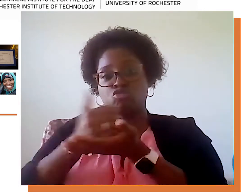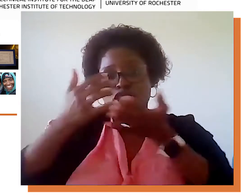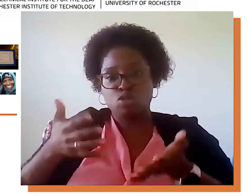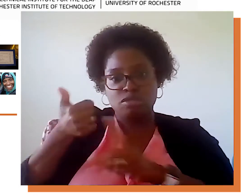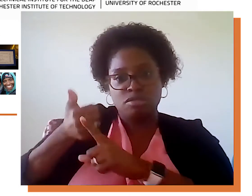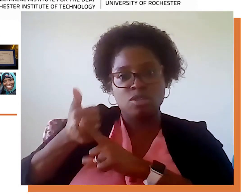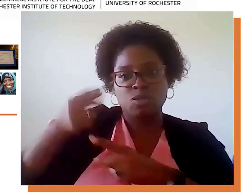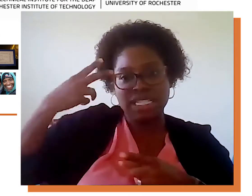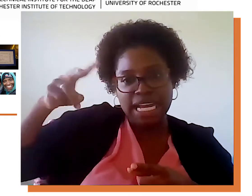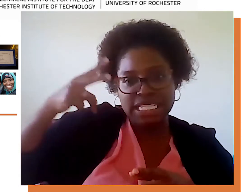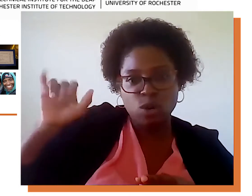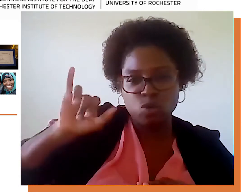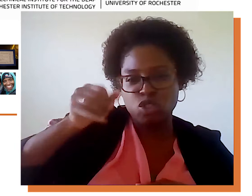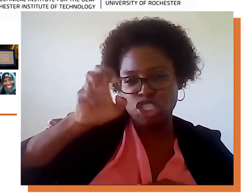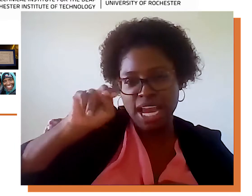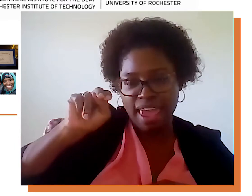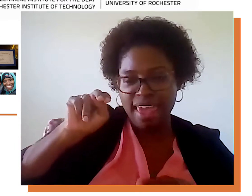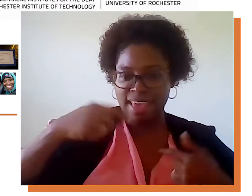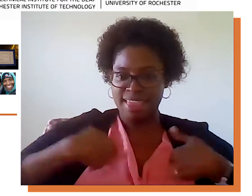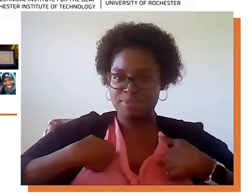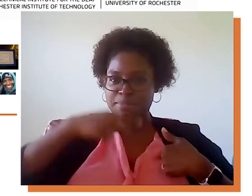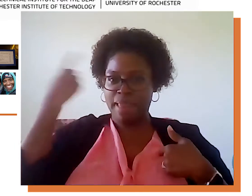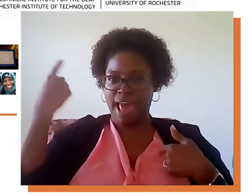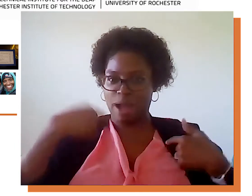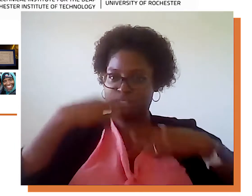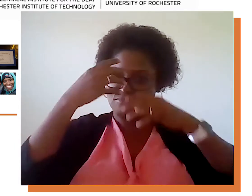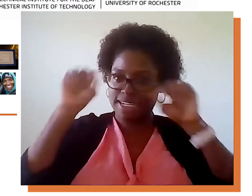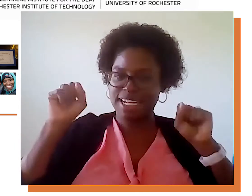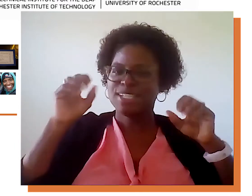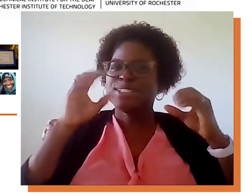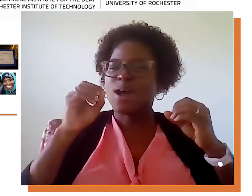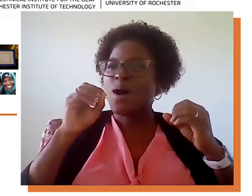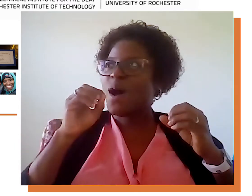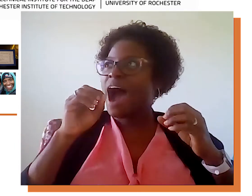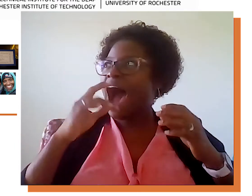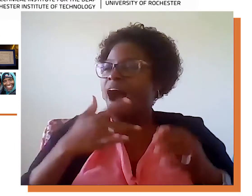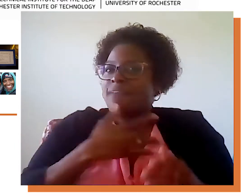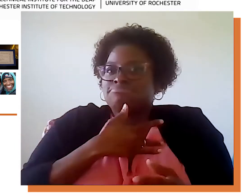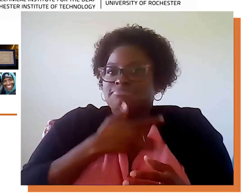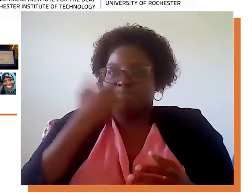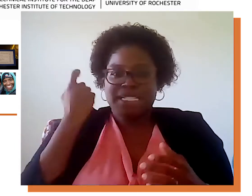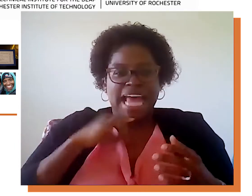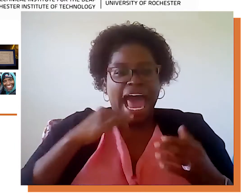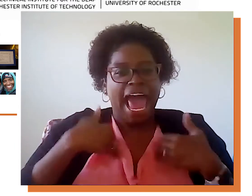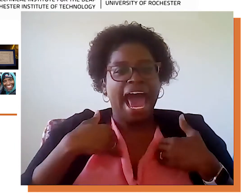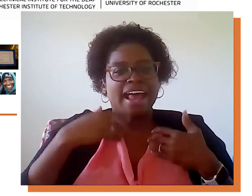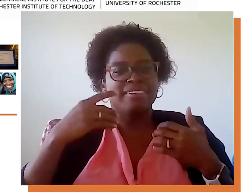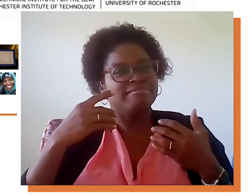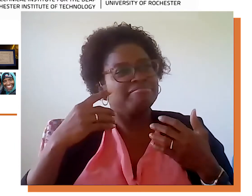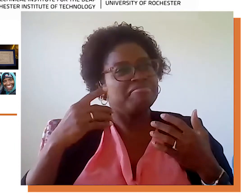I was the treasurer-- Or the treasurer was Latina as well, and then I was the president. I was a black hard-of-hearing woman.